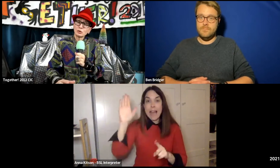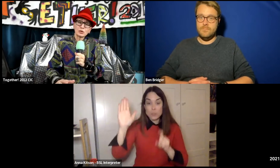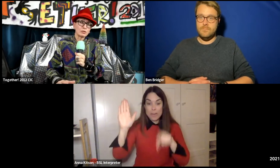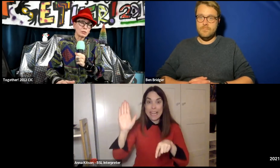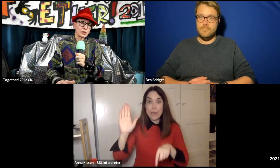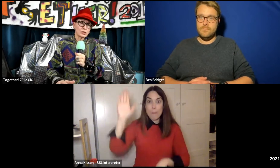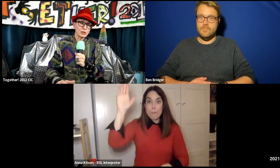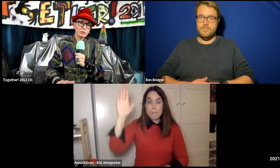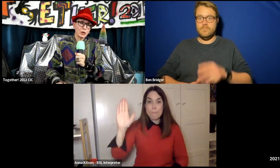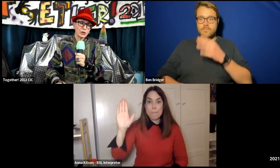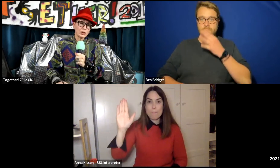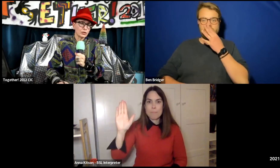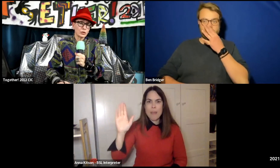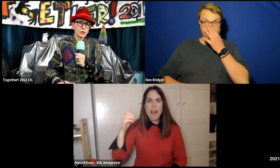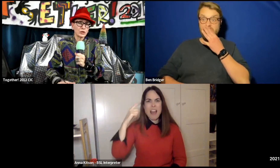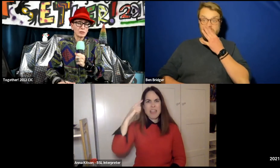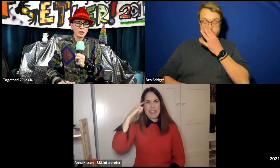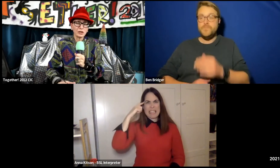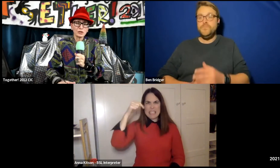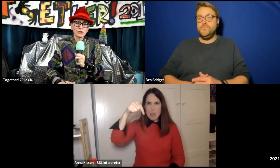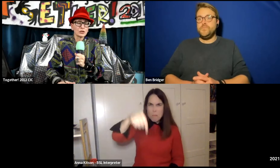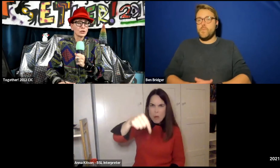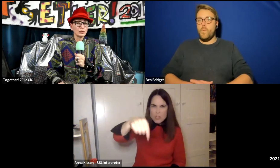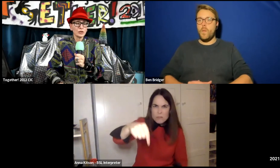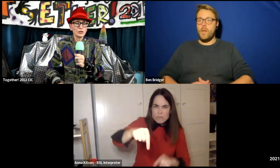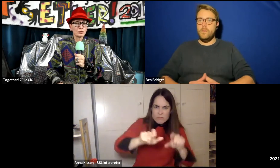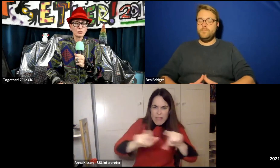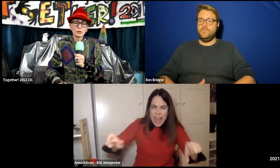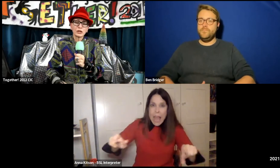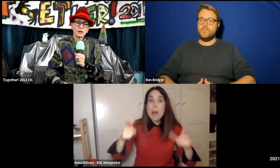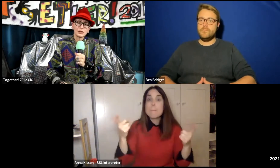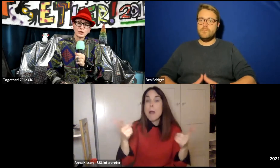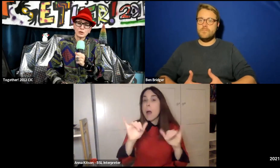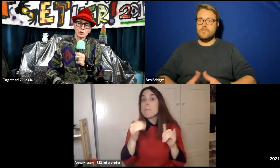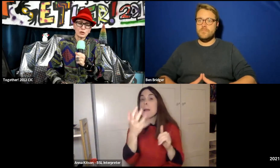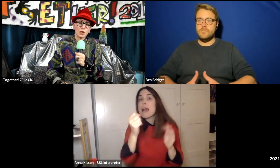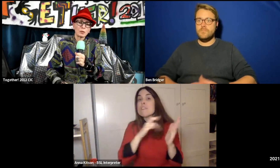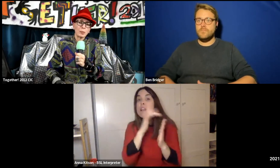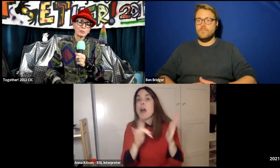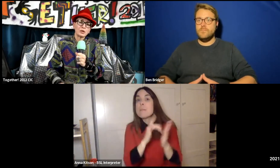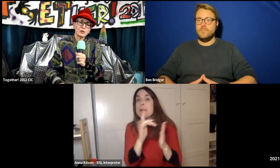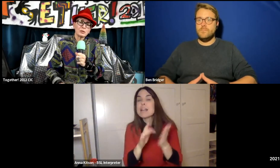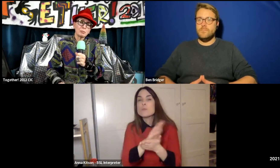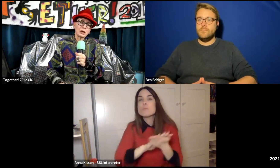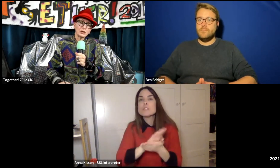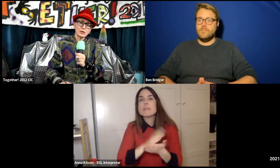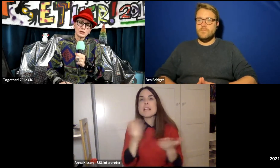bottom of your screen, on an iPad it's at the top, there is a button at the